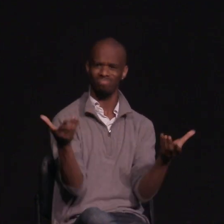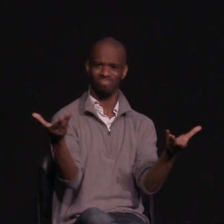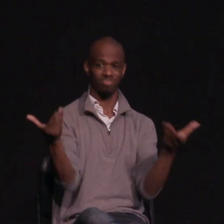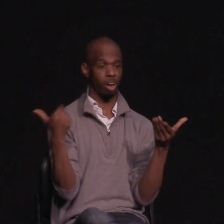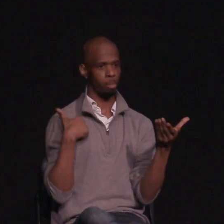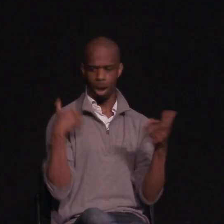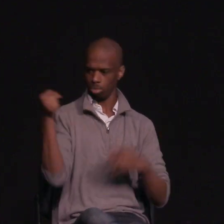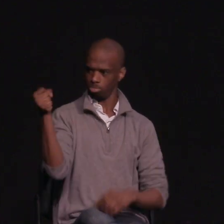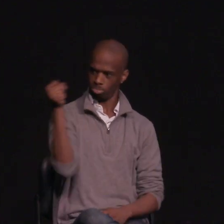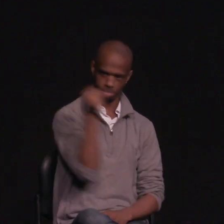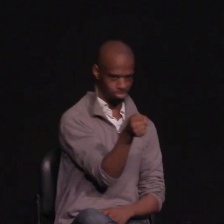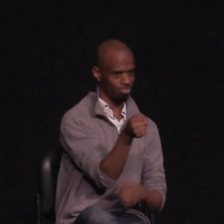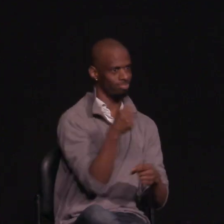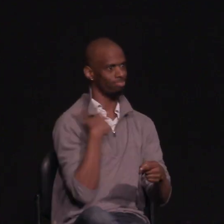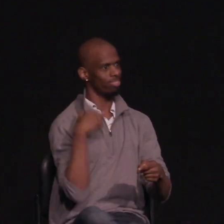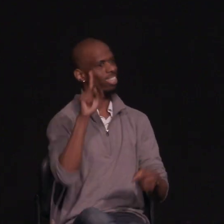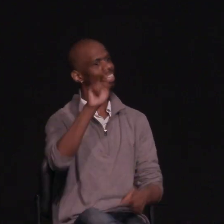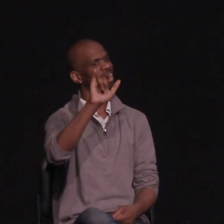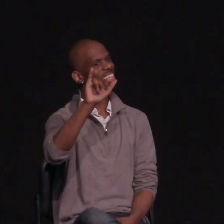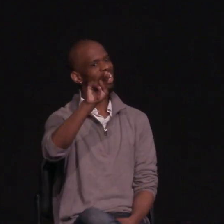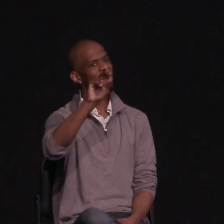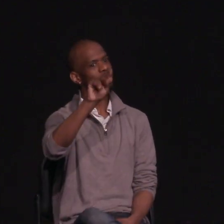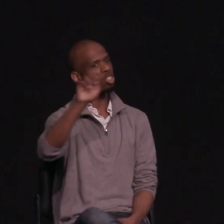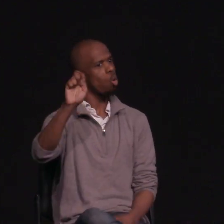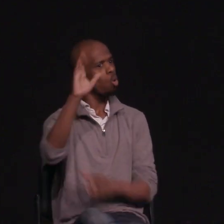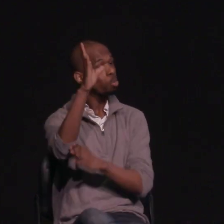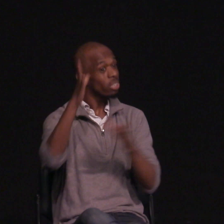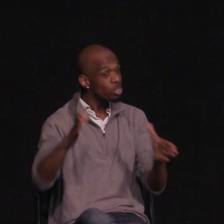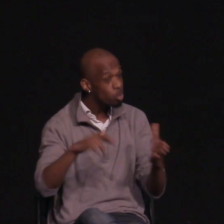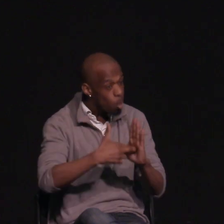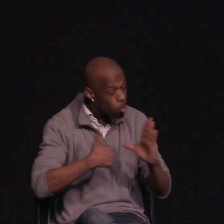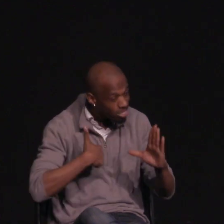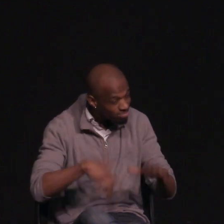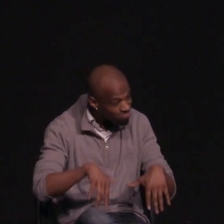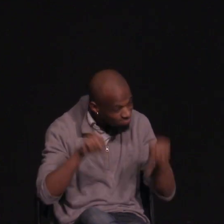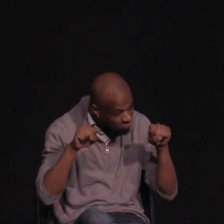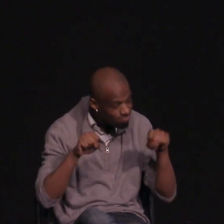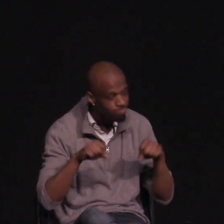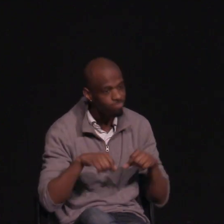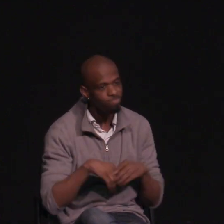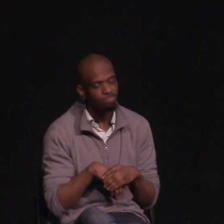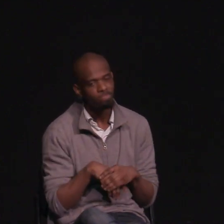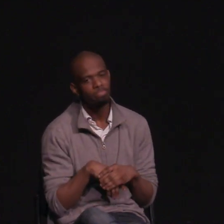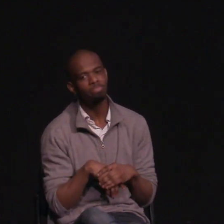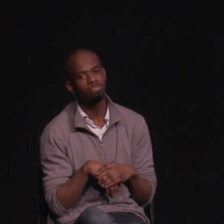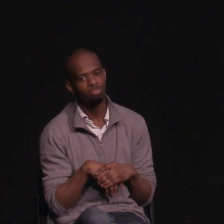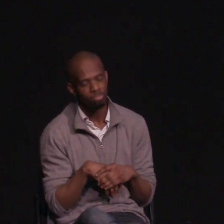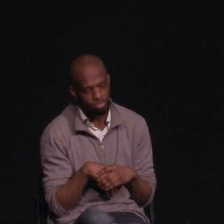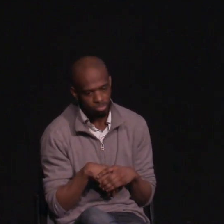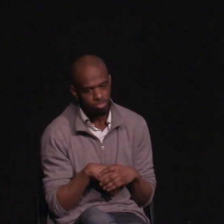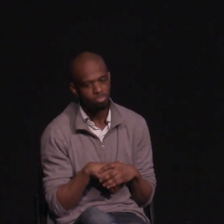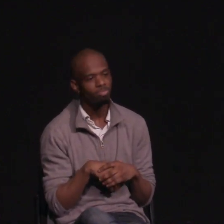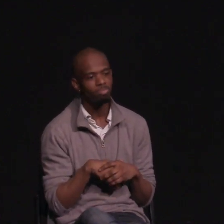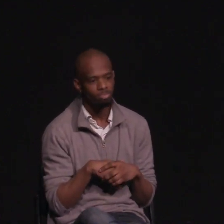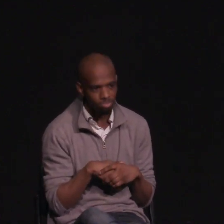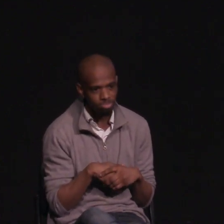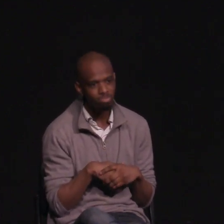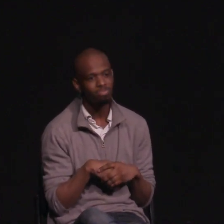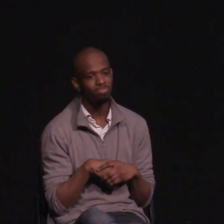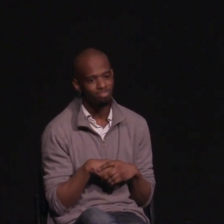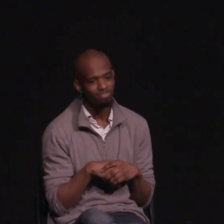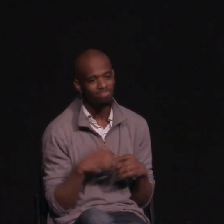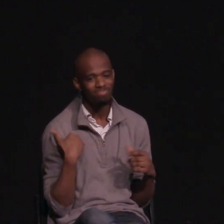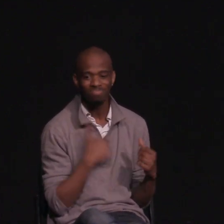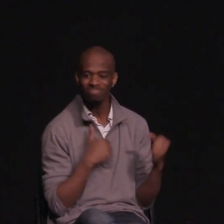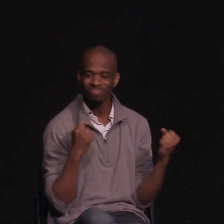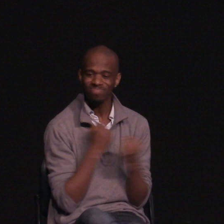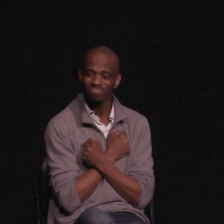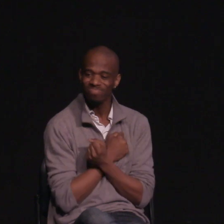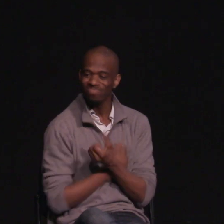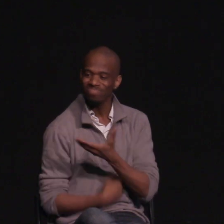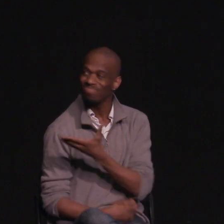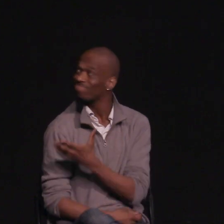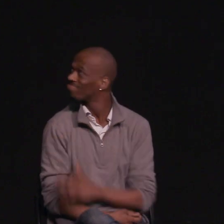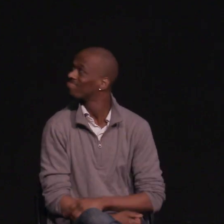at the Cal Black Graduation Ceremony.